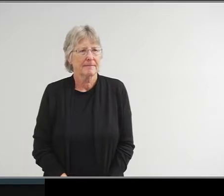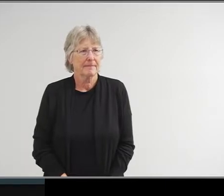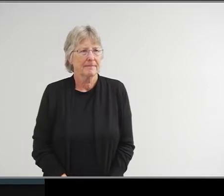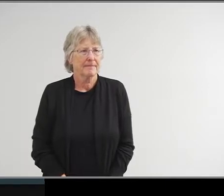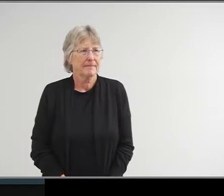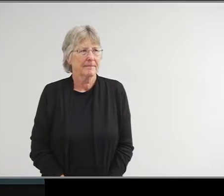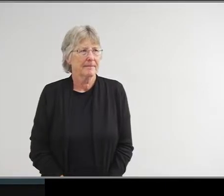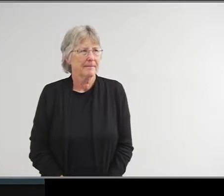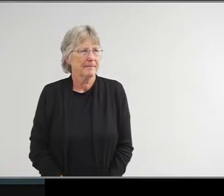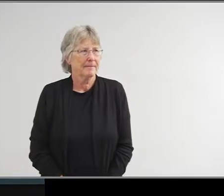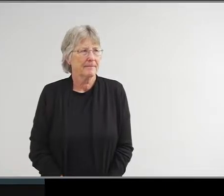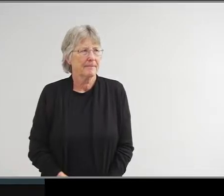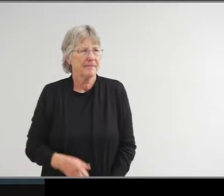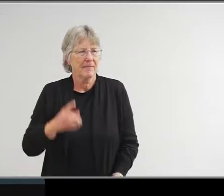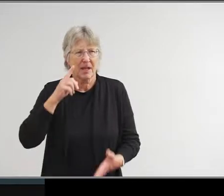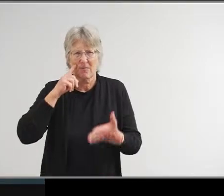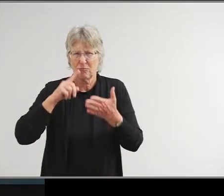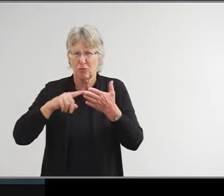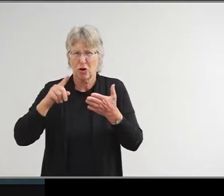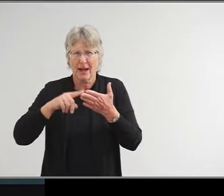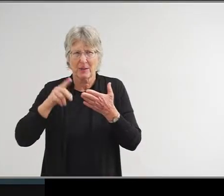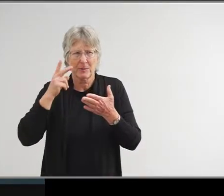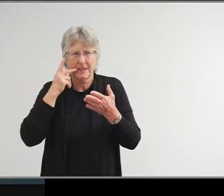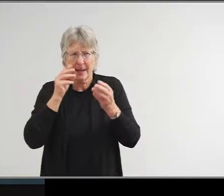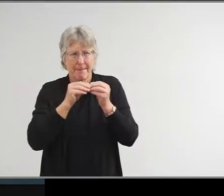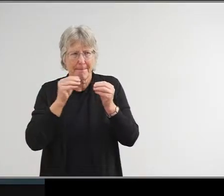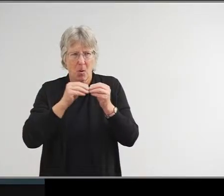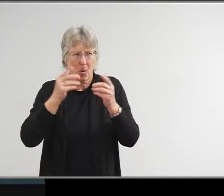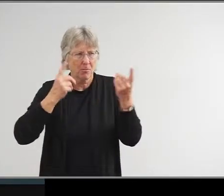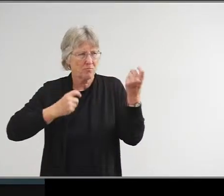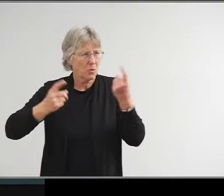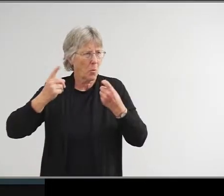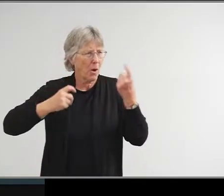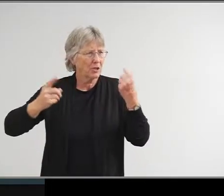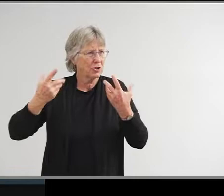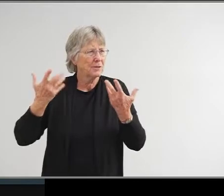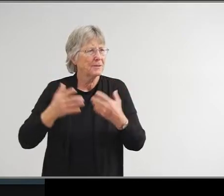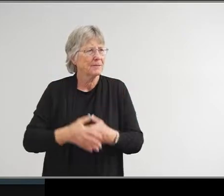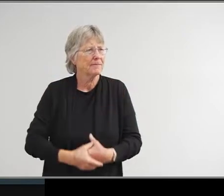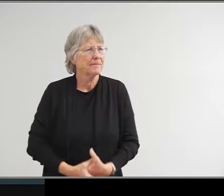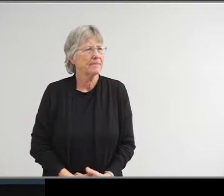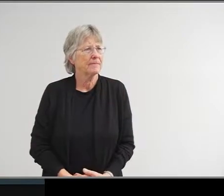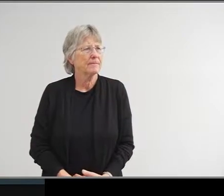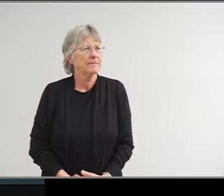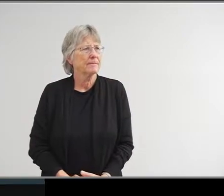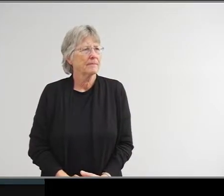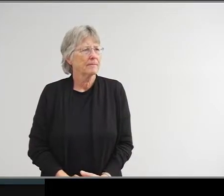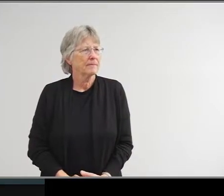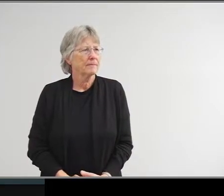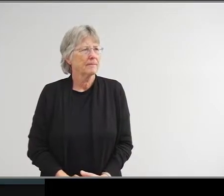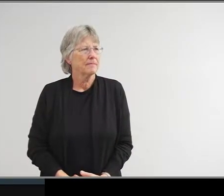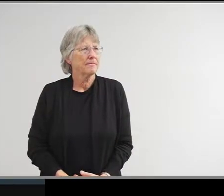Okay, I'm just checking to see if we have any further questions, budget related, okay?